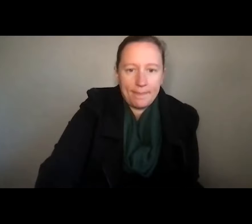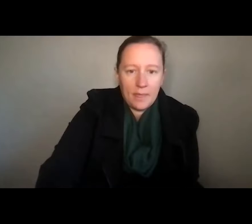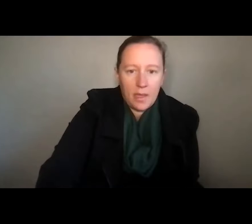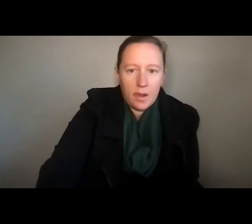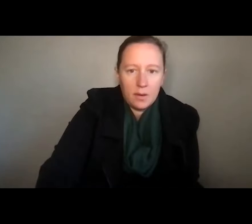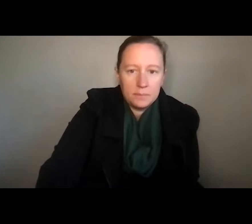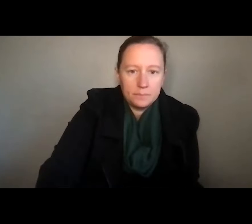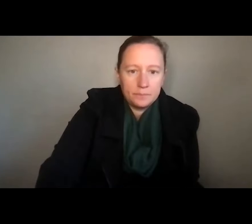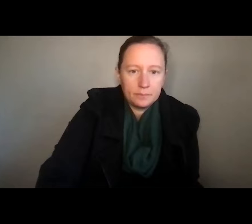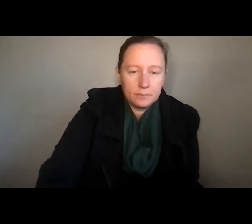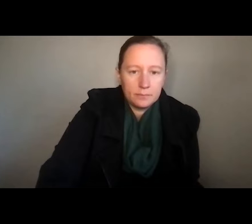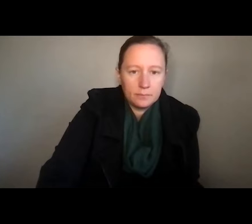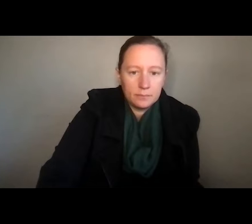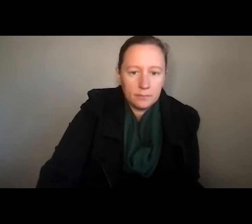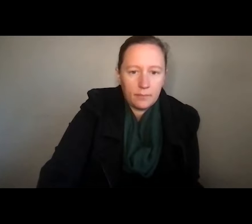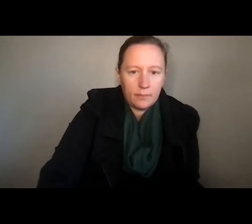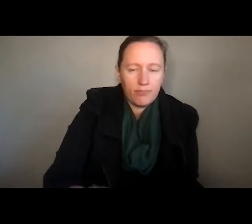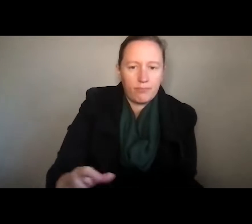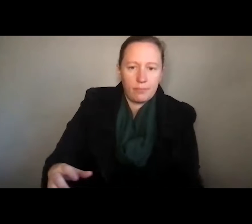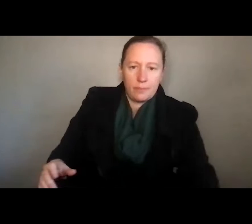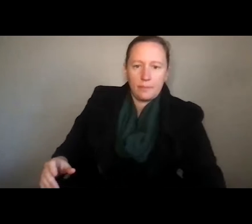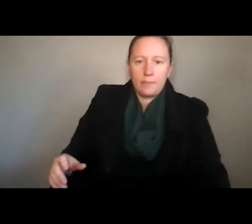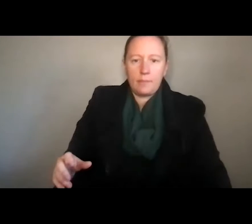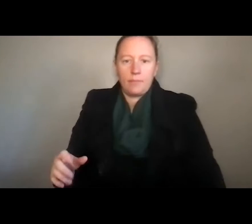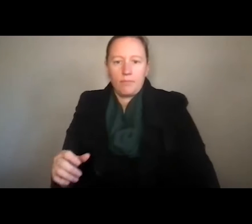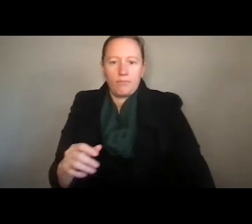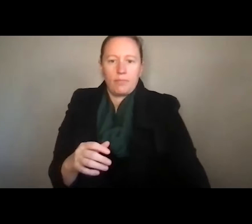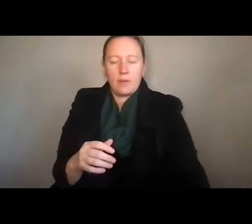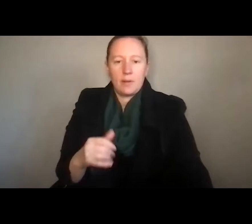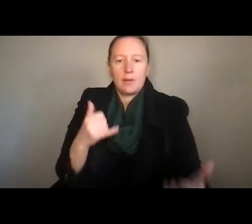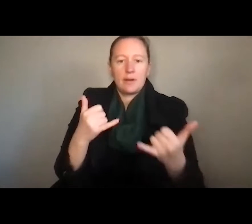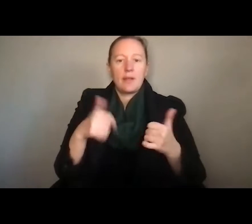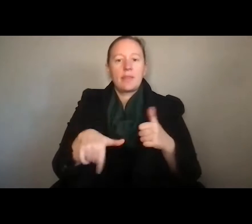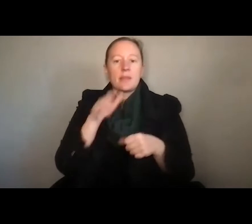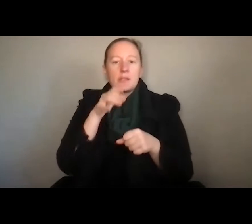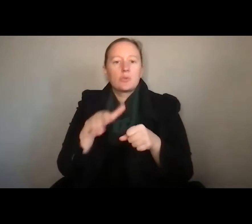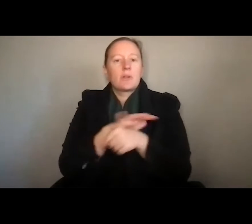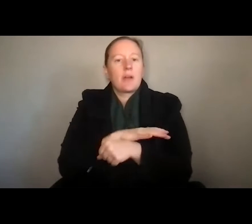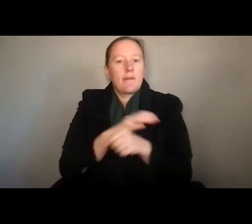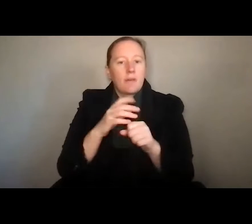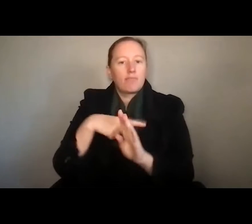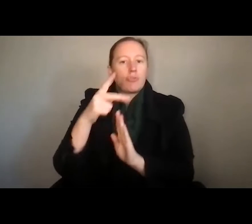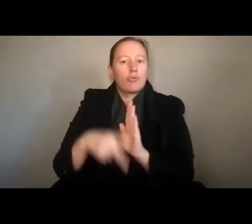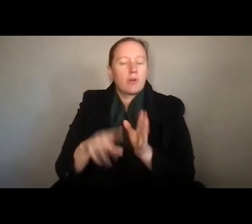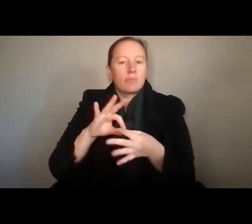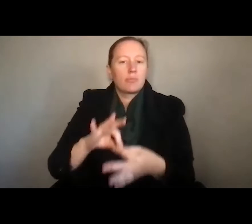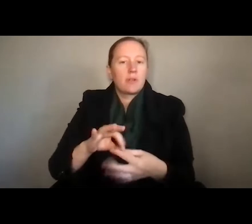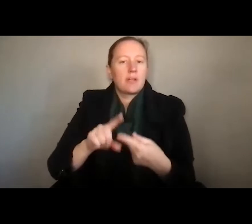I am now pleased to present this session, which will cover programs in the STEM Education Directorate.